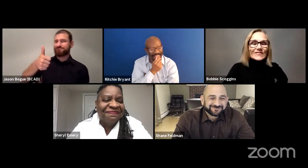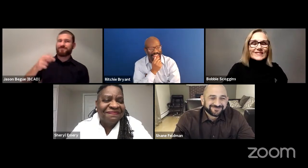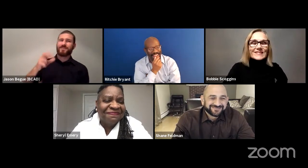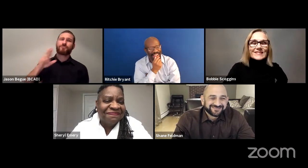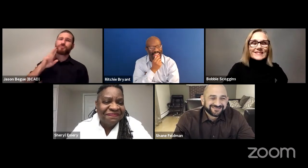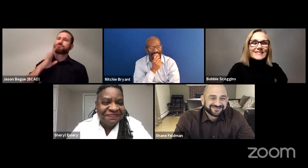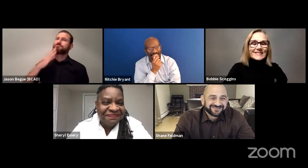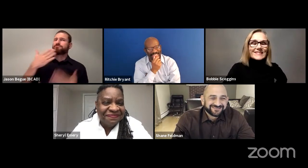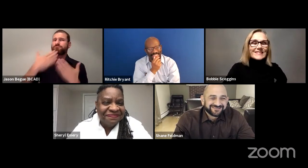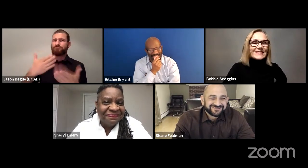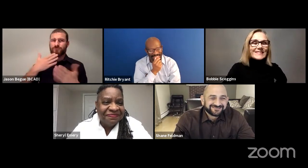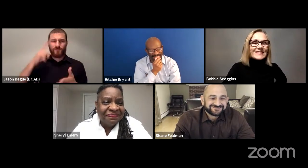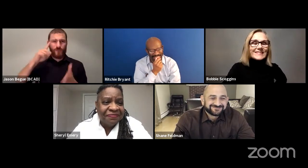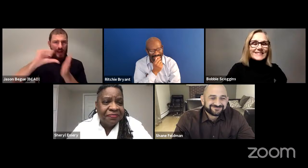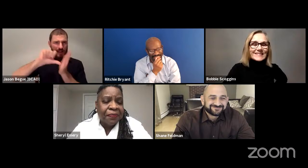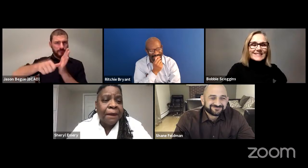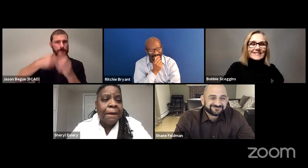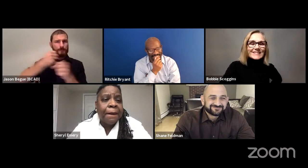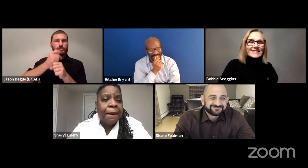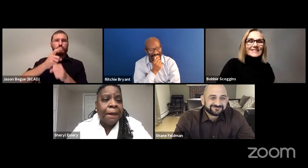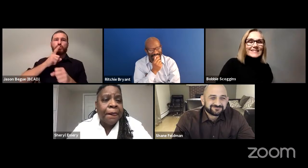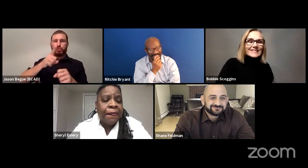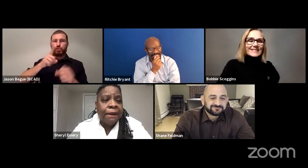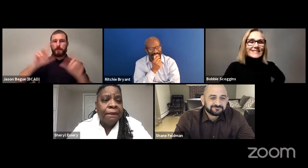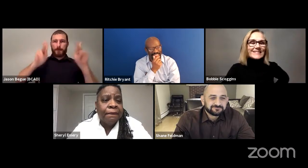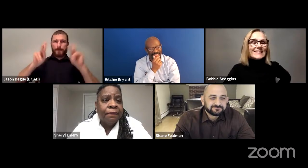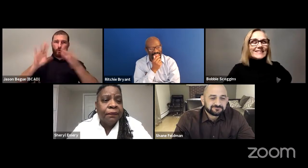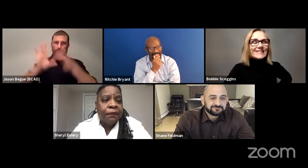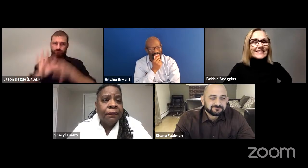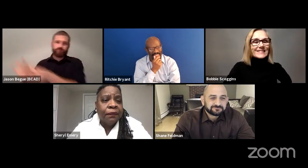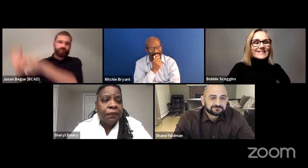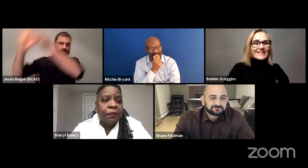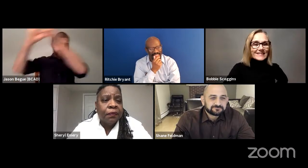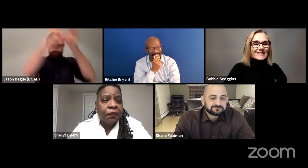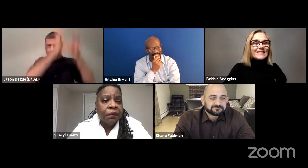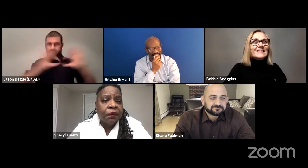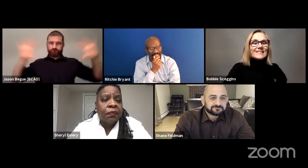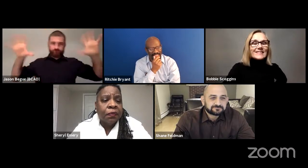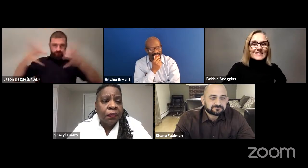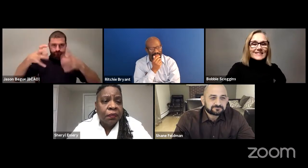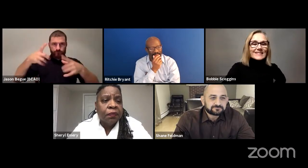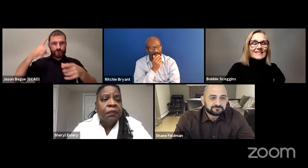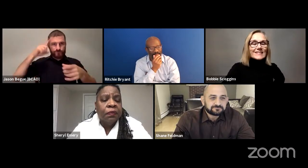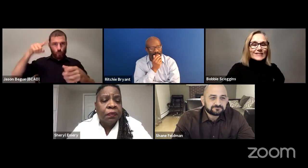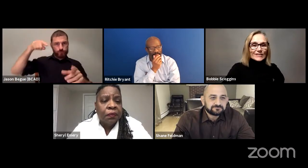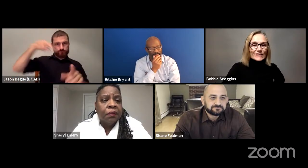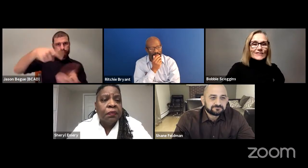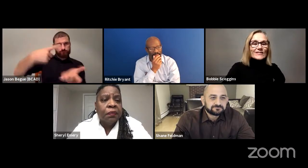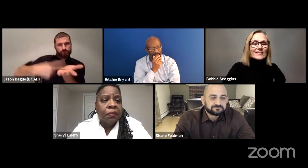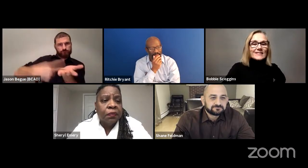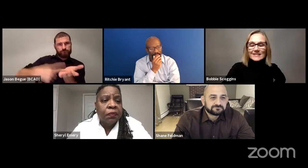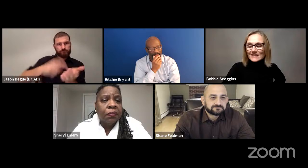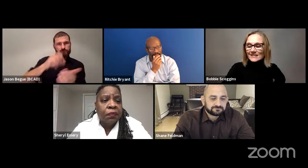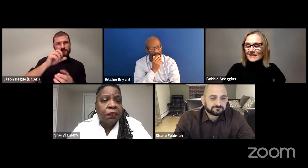think I'm going to support number two. JASON BEGUE: Okay, thank you. Now, I certainly